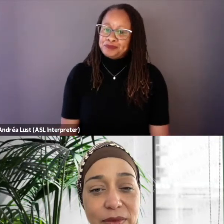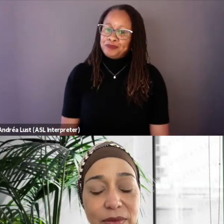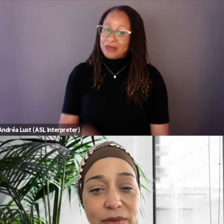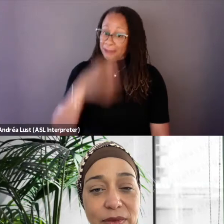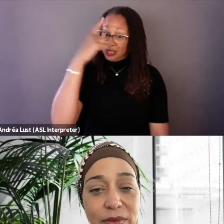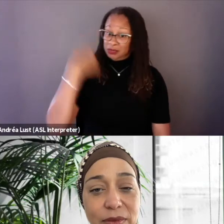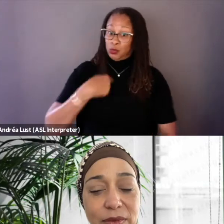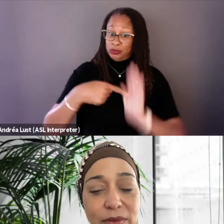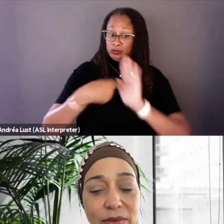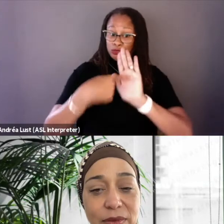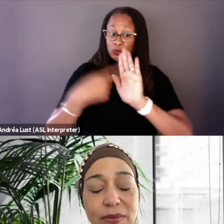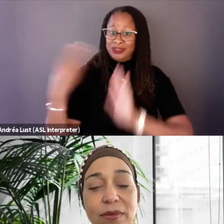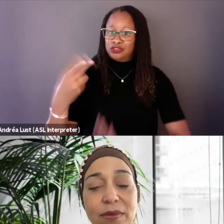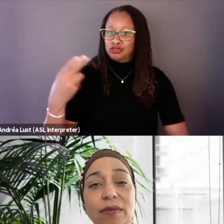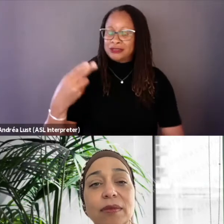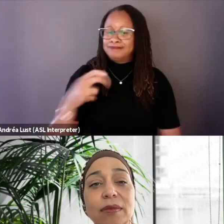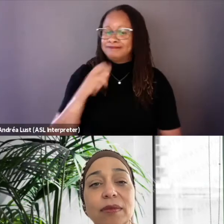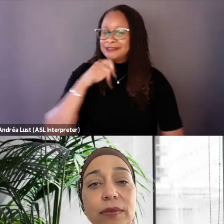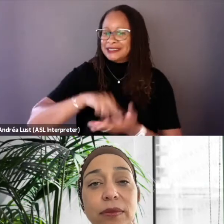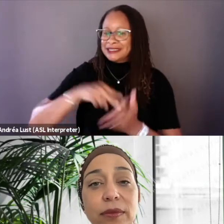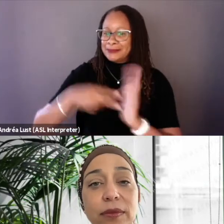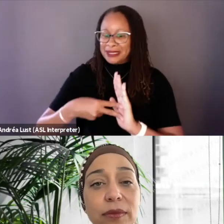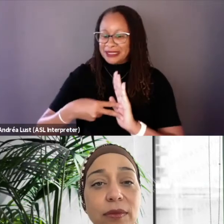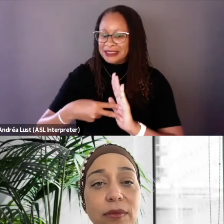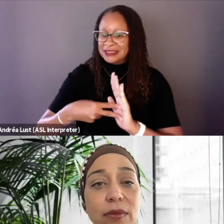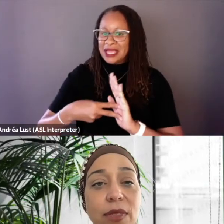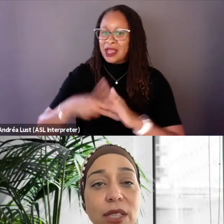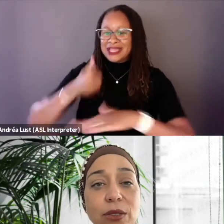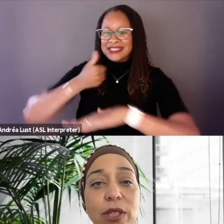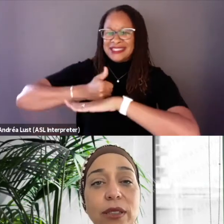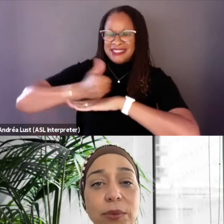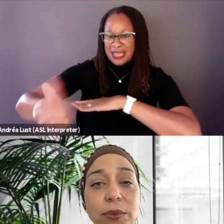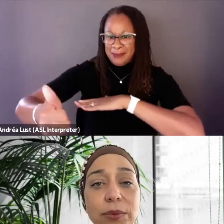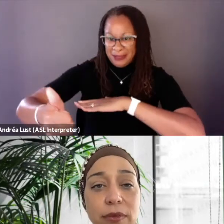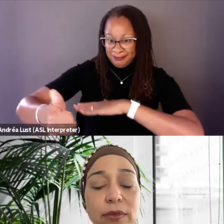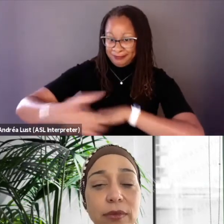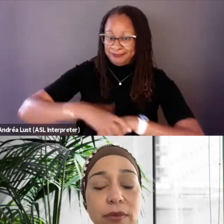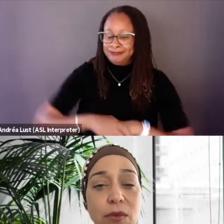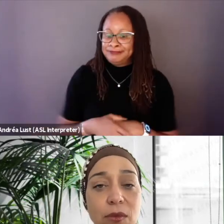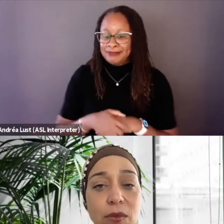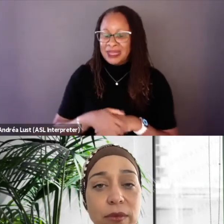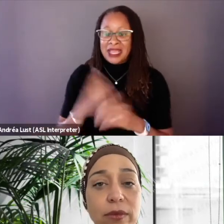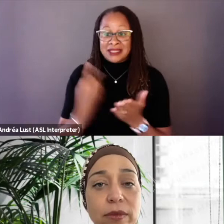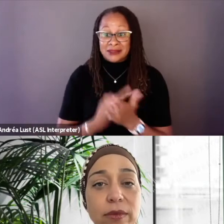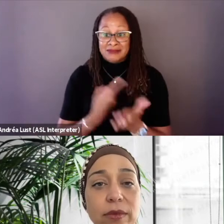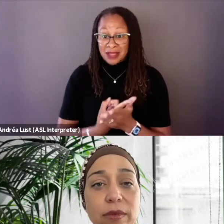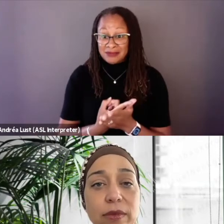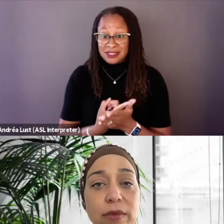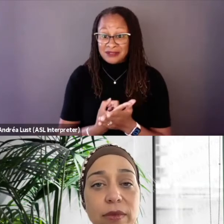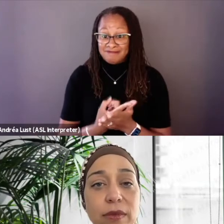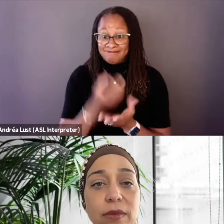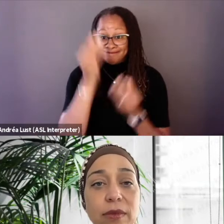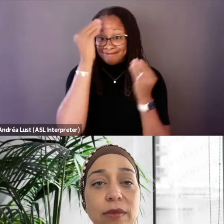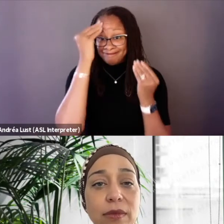doesn't mean that it's an indictment. You know, sometimes it's just information, it's a lesson,